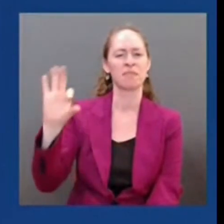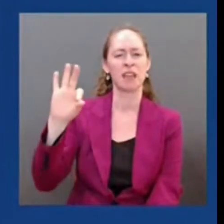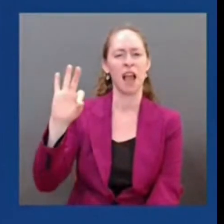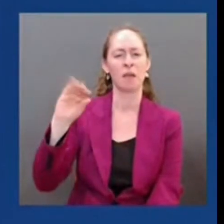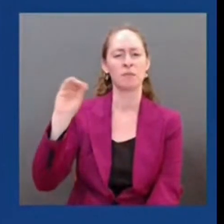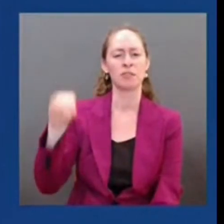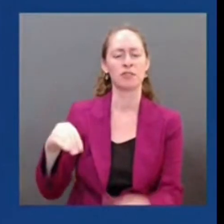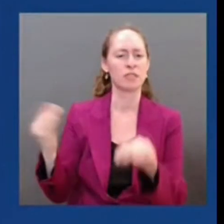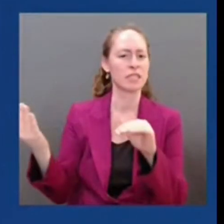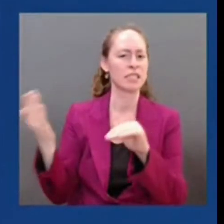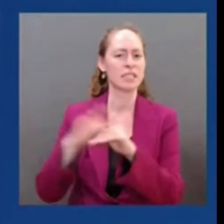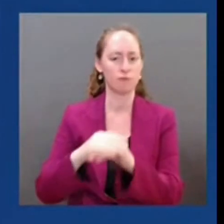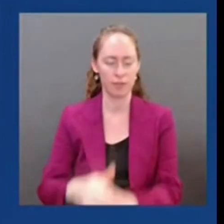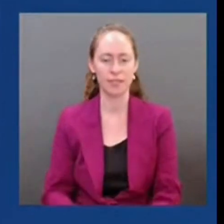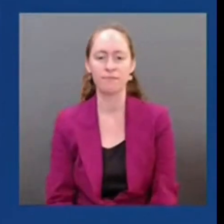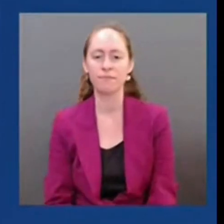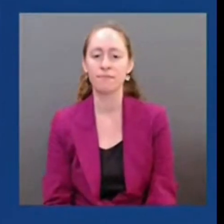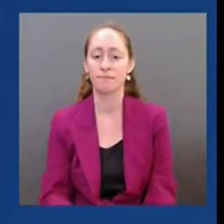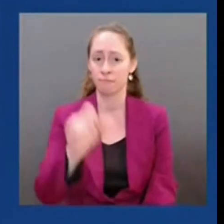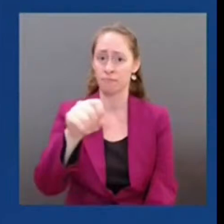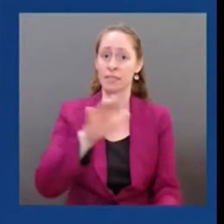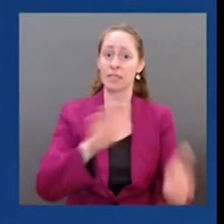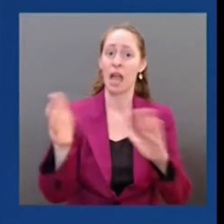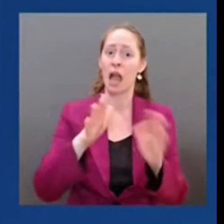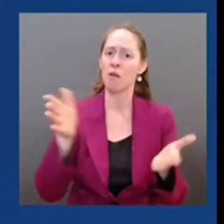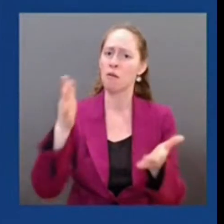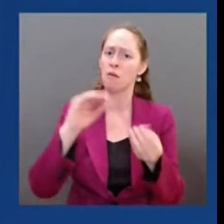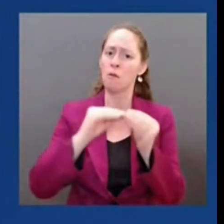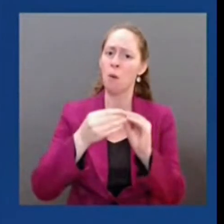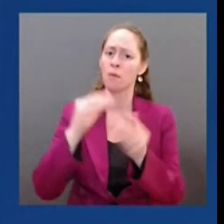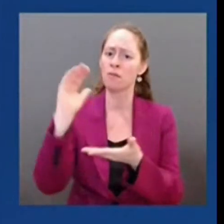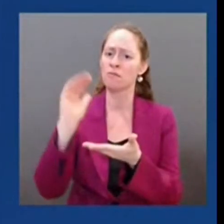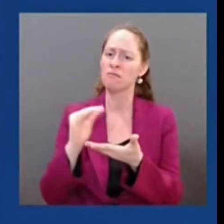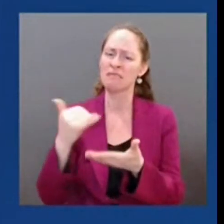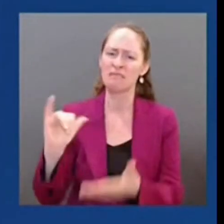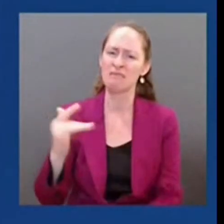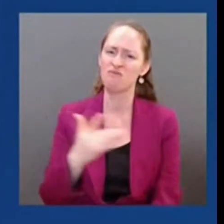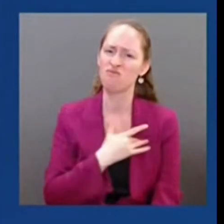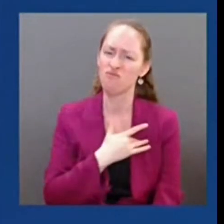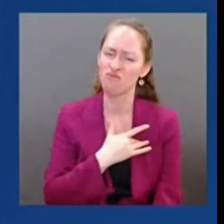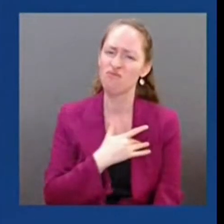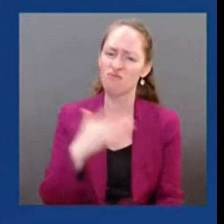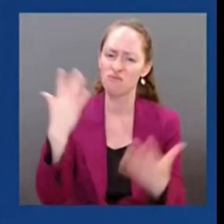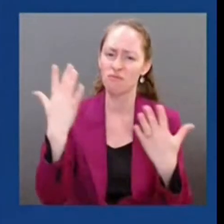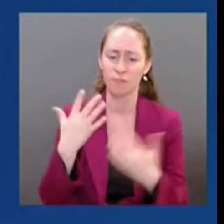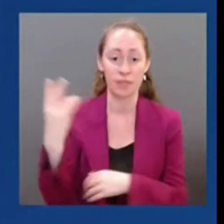OF 19% OVER THPRIOUS WEEK. AND WHILE DEATHS DO REMAIN LOW,